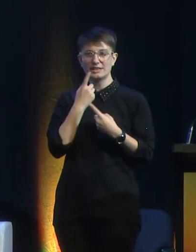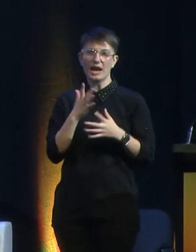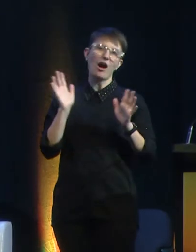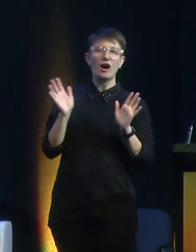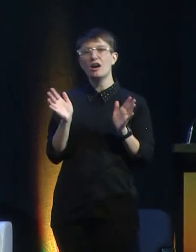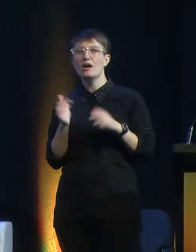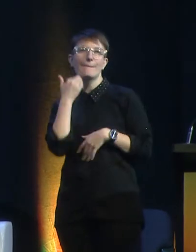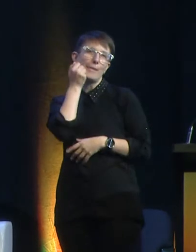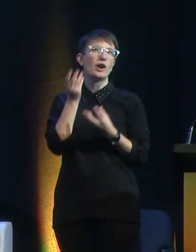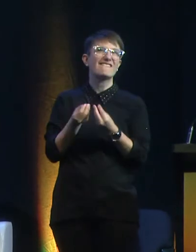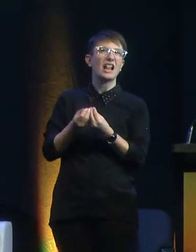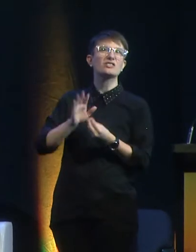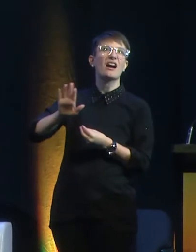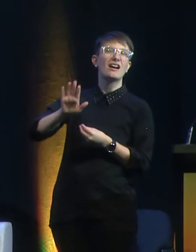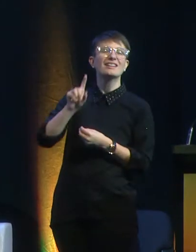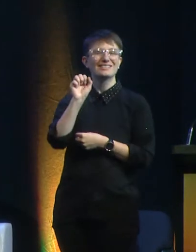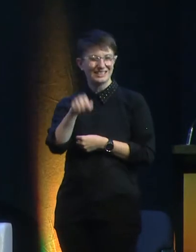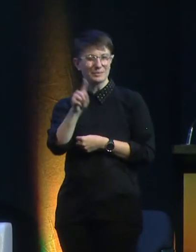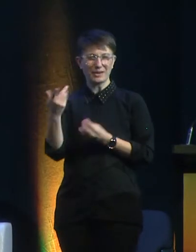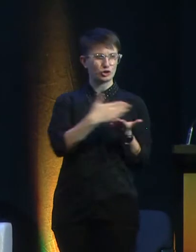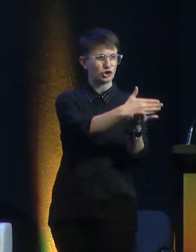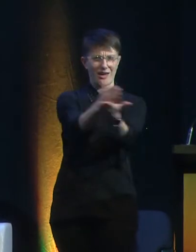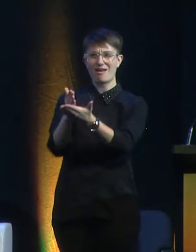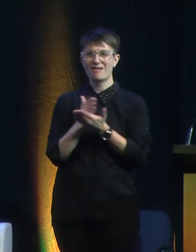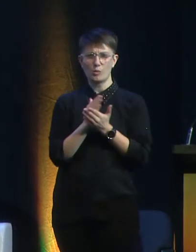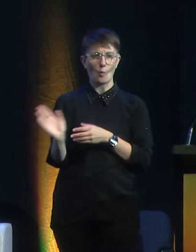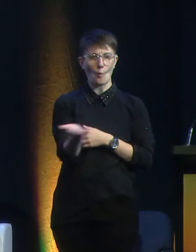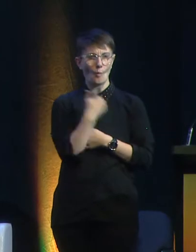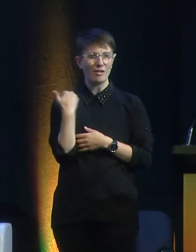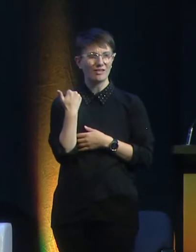actually values we share as a whole community, they’re generic and they’re things we